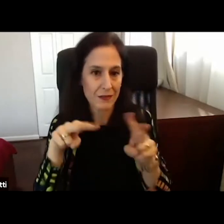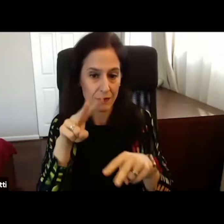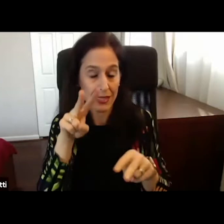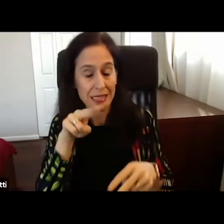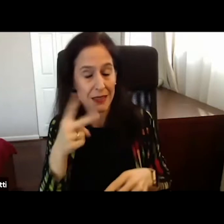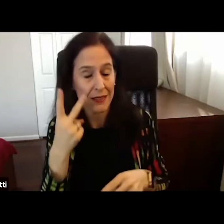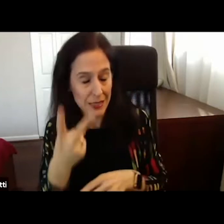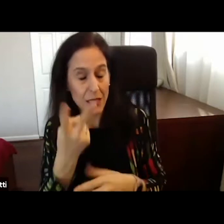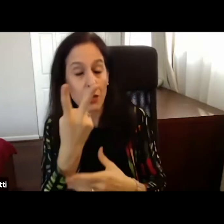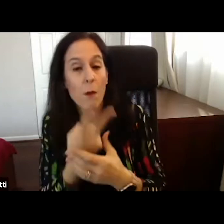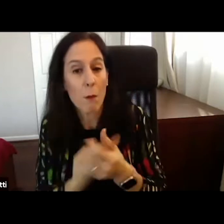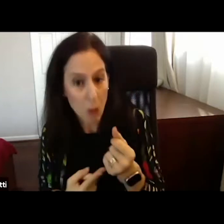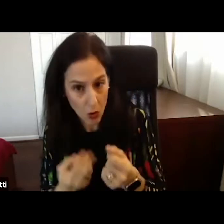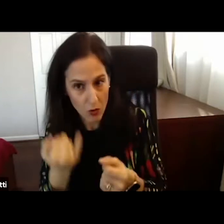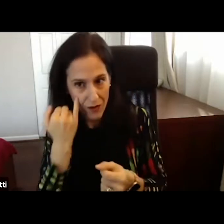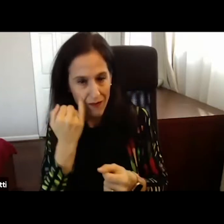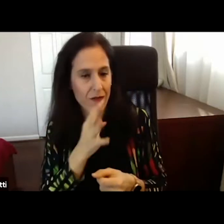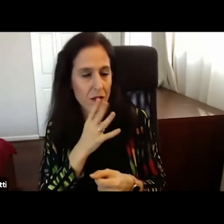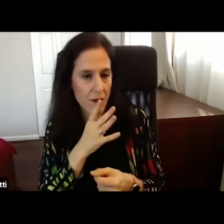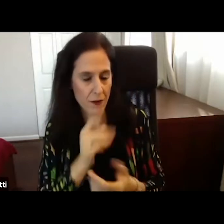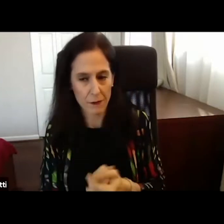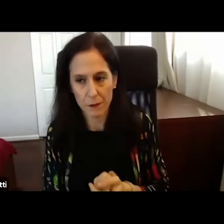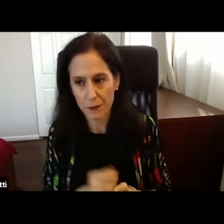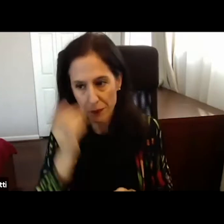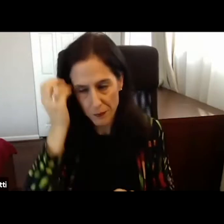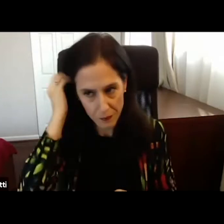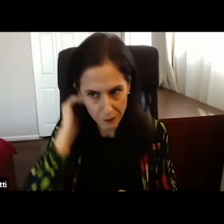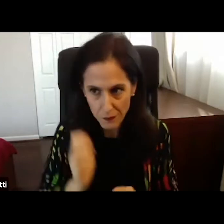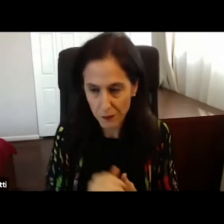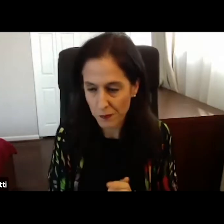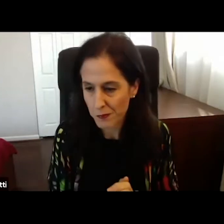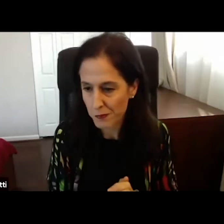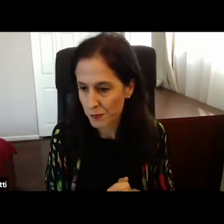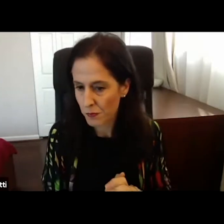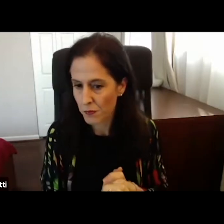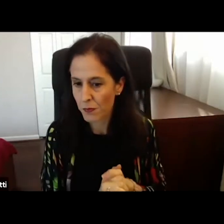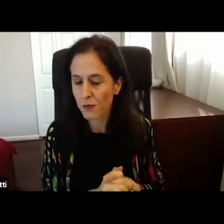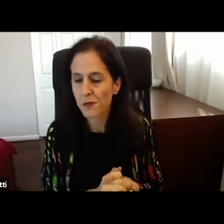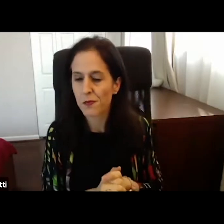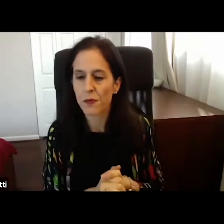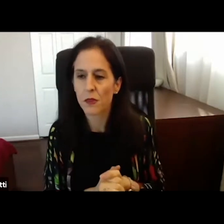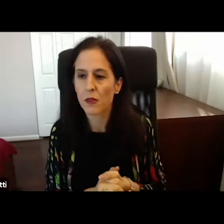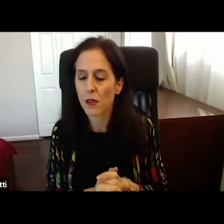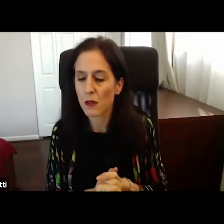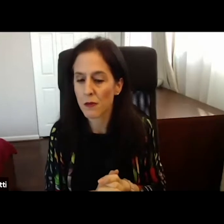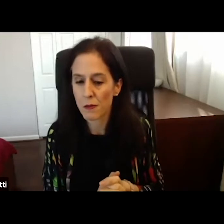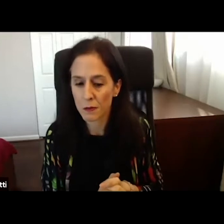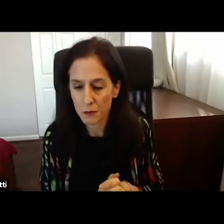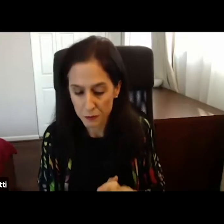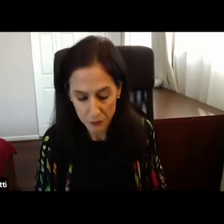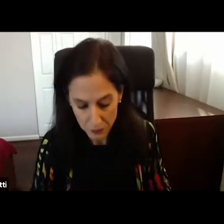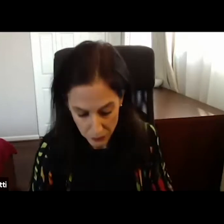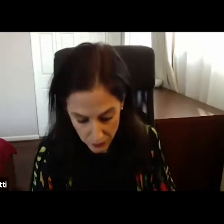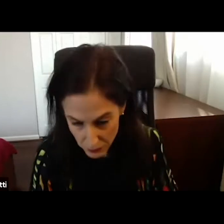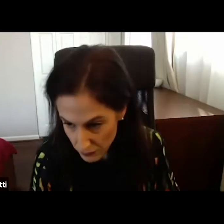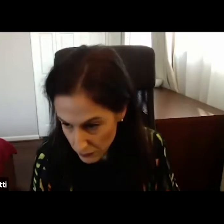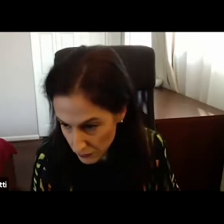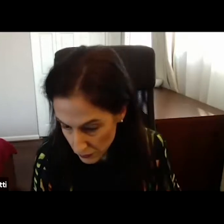we just also want to give a moment the interpreter to be able to see you as well as turn their camera on if they are going to sign into asl